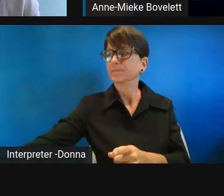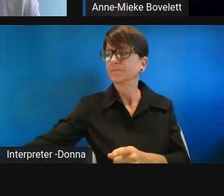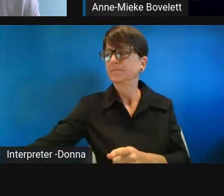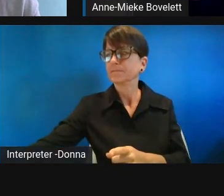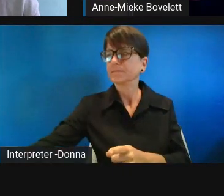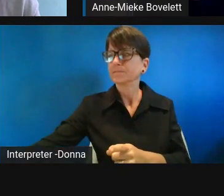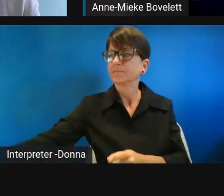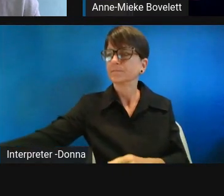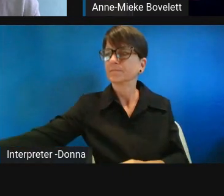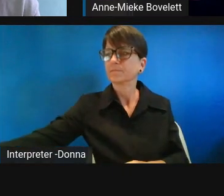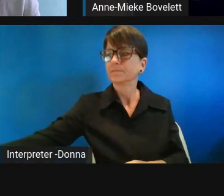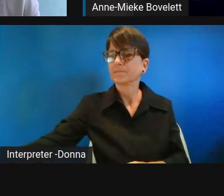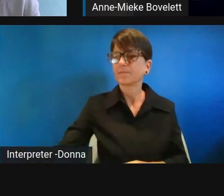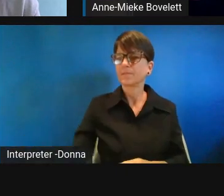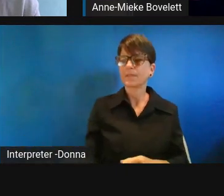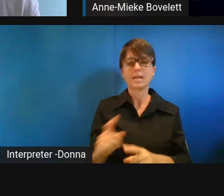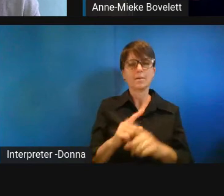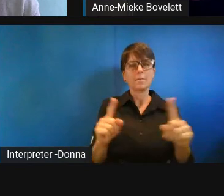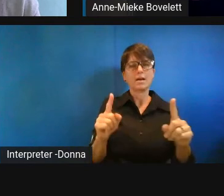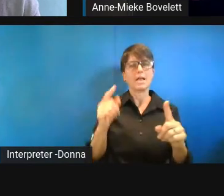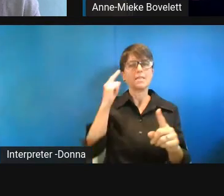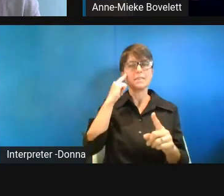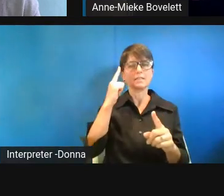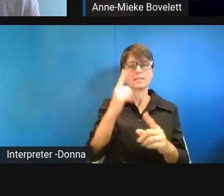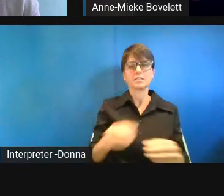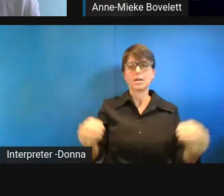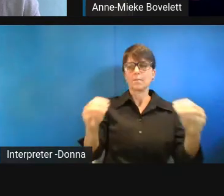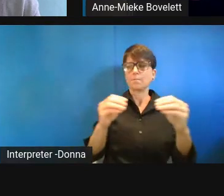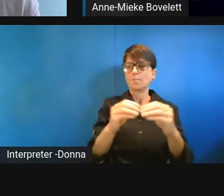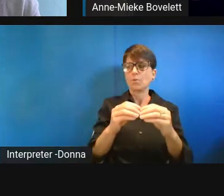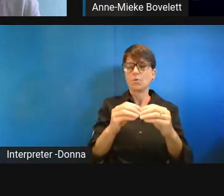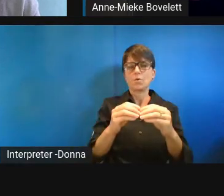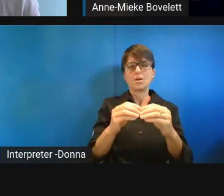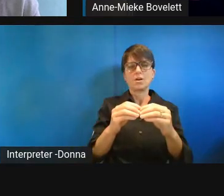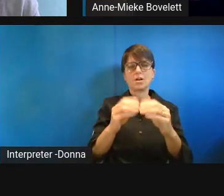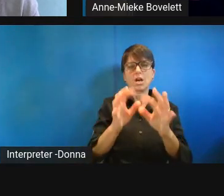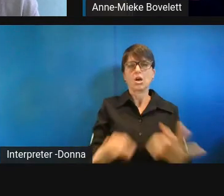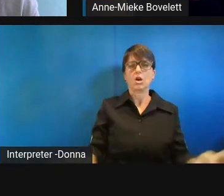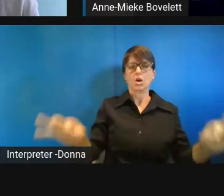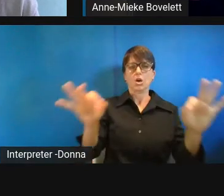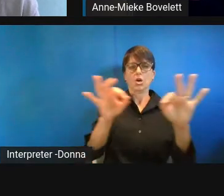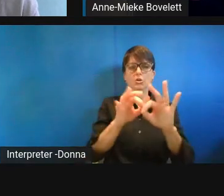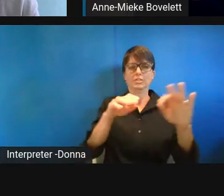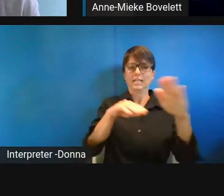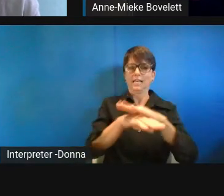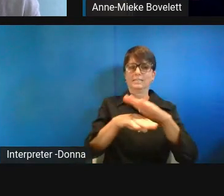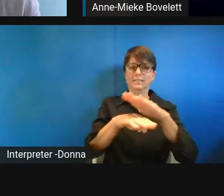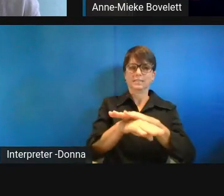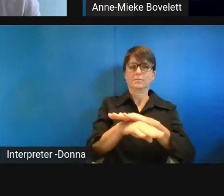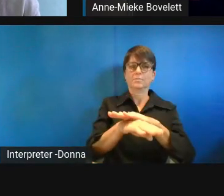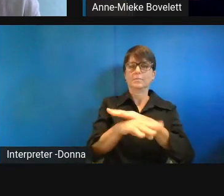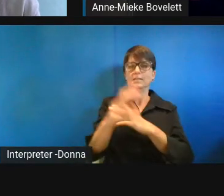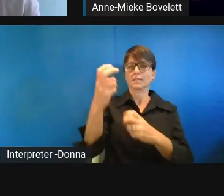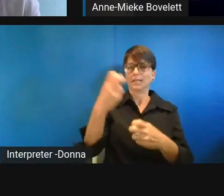that there are more urgent accessibility issues that websites